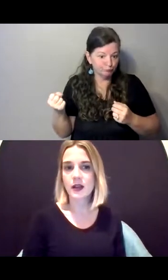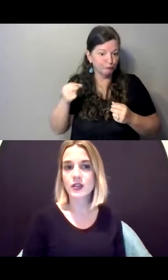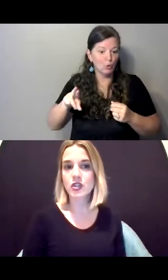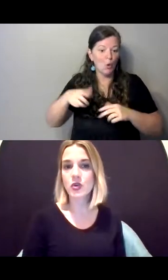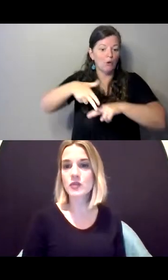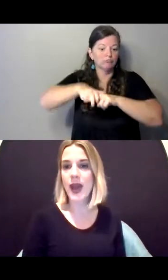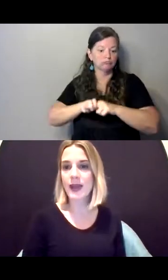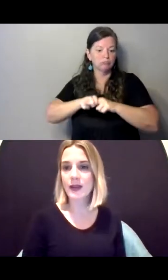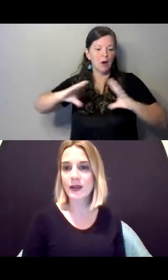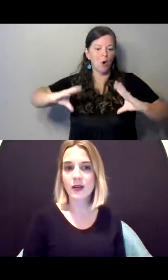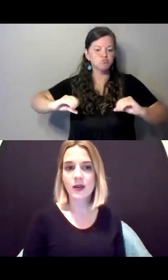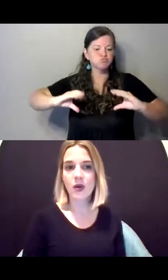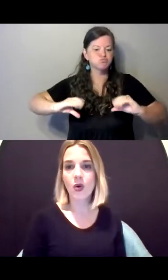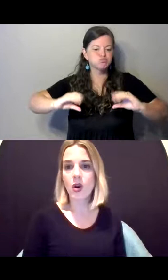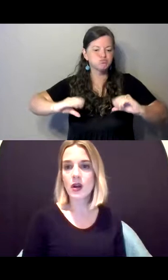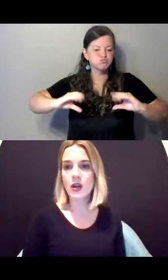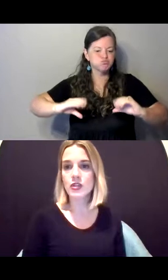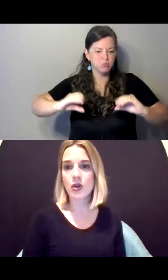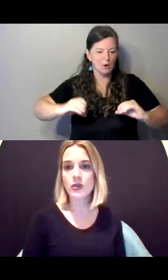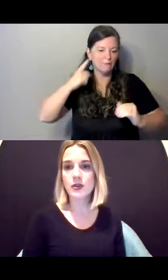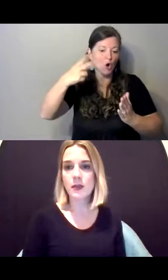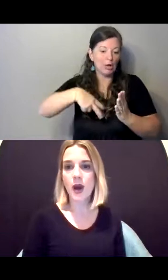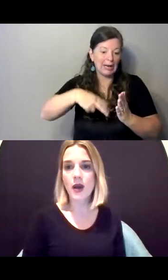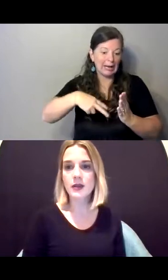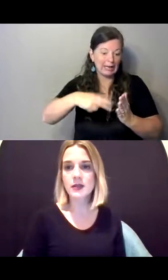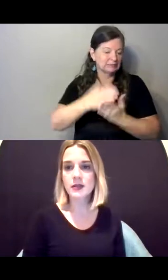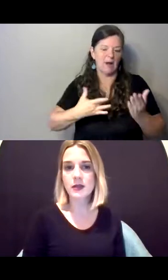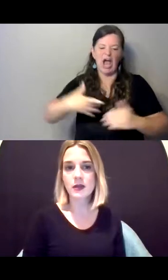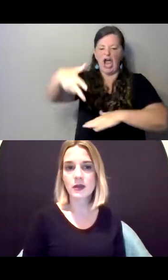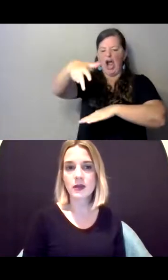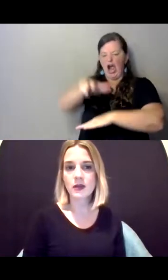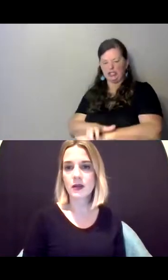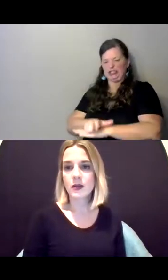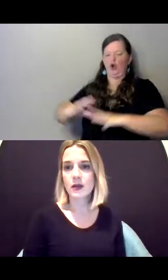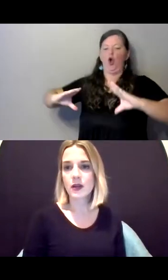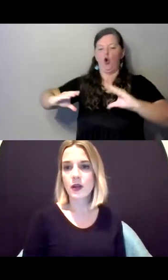A squish bag or a salt box, you know,